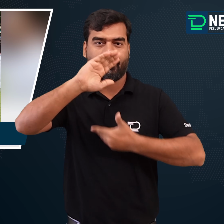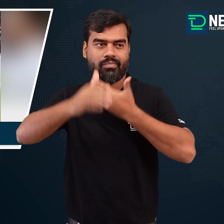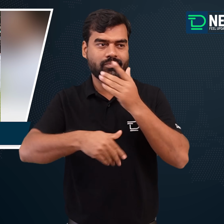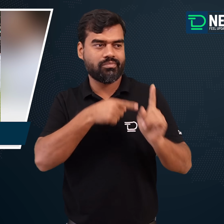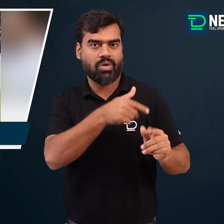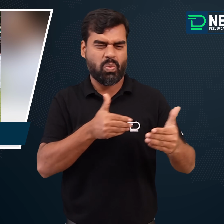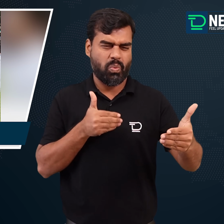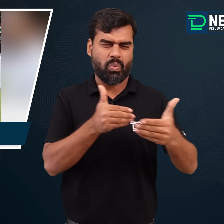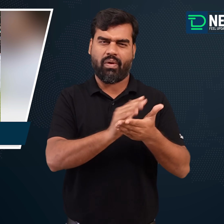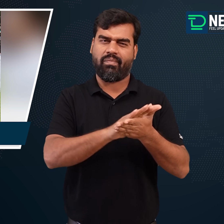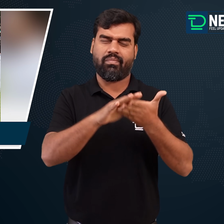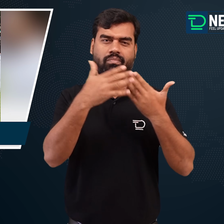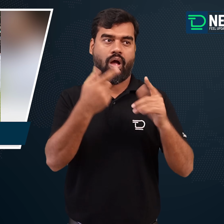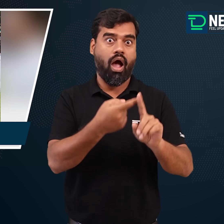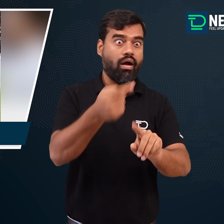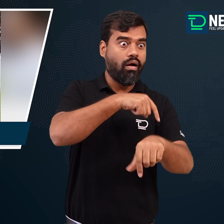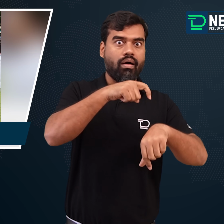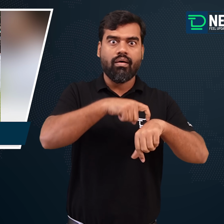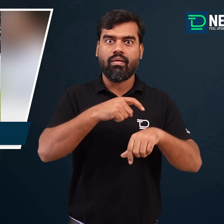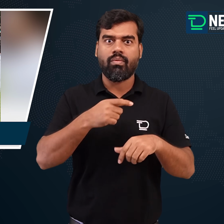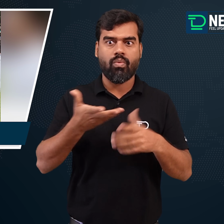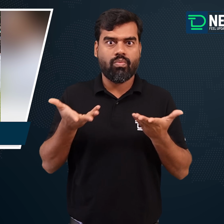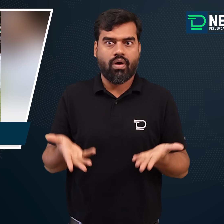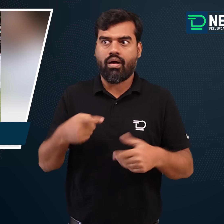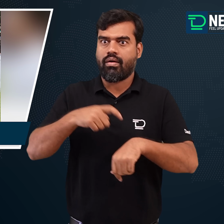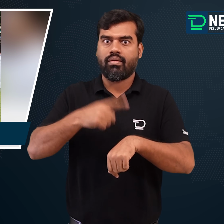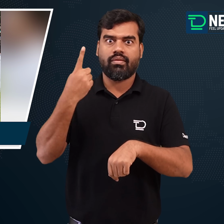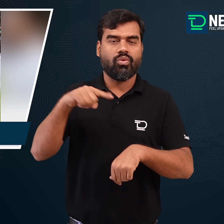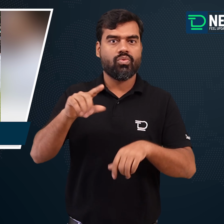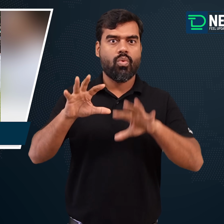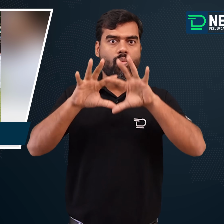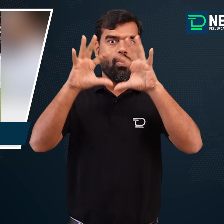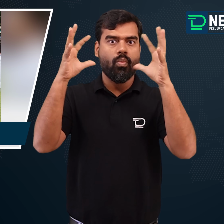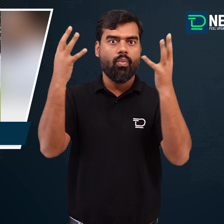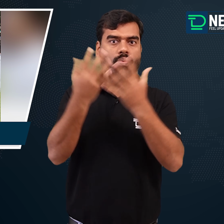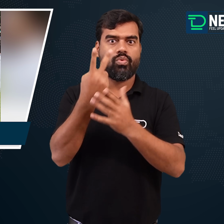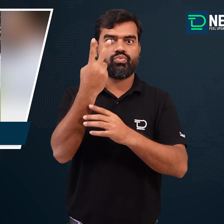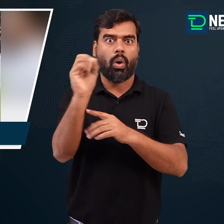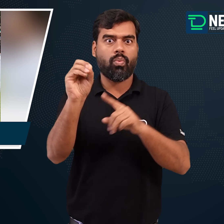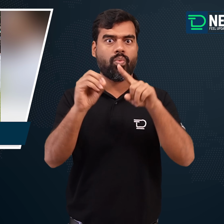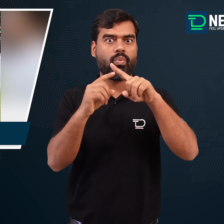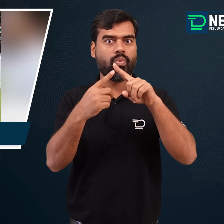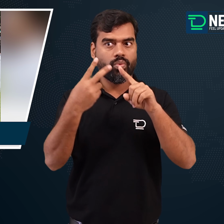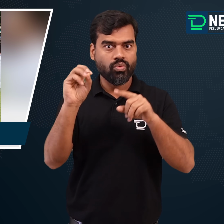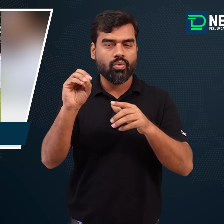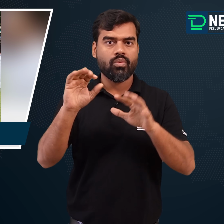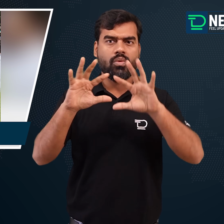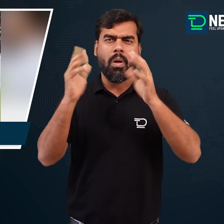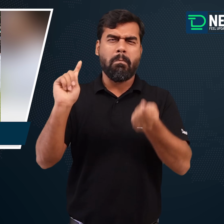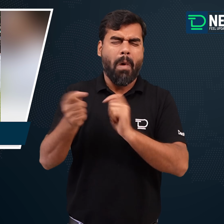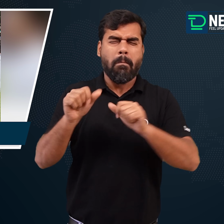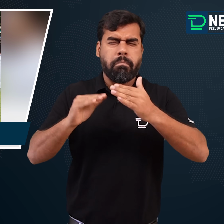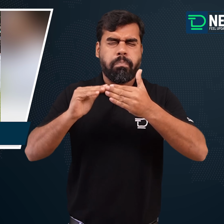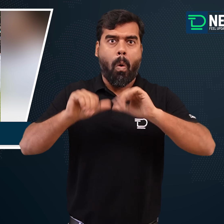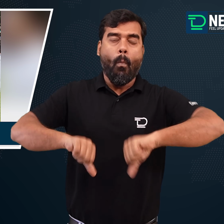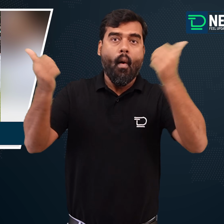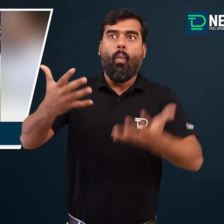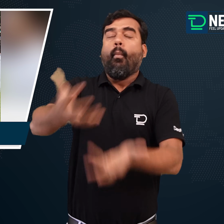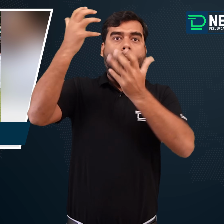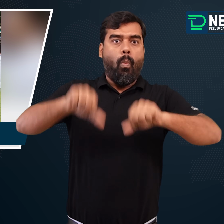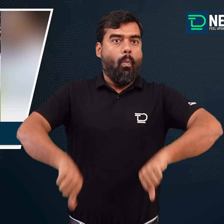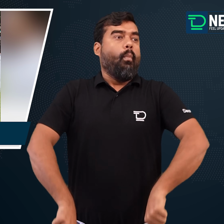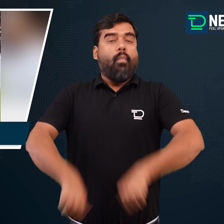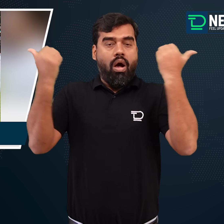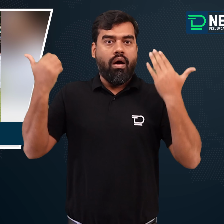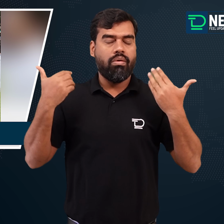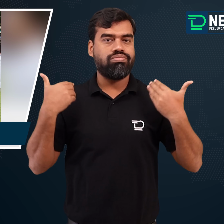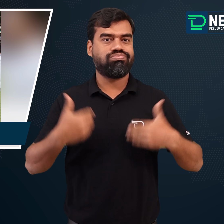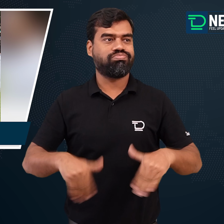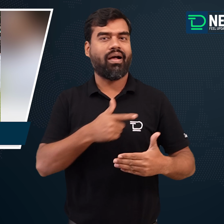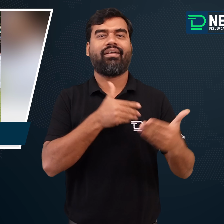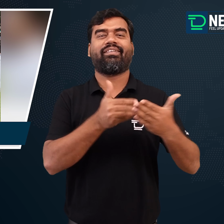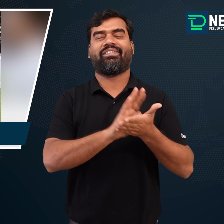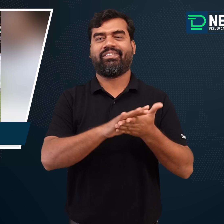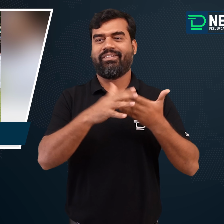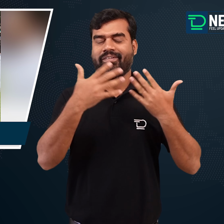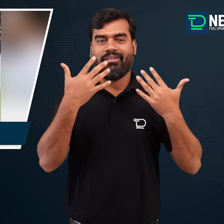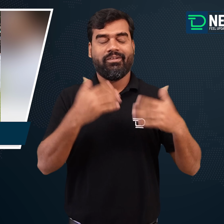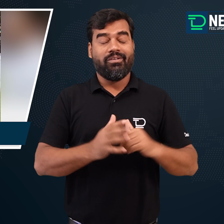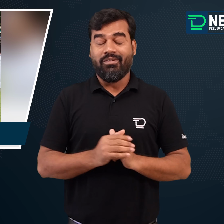who ended his time as the Indian cricket team head coach by winning the T20 World Cup 2024.